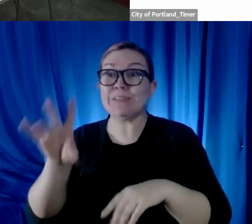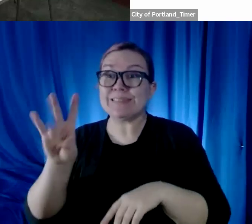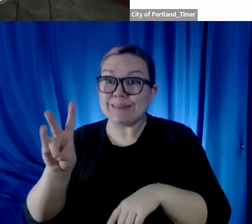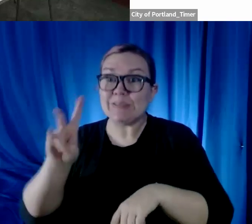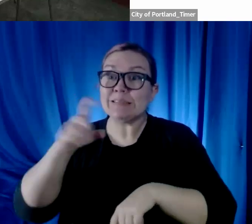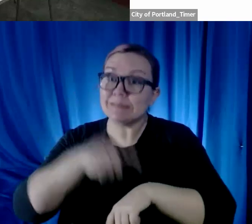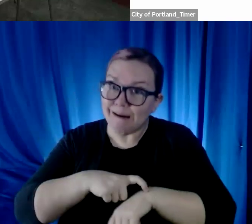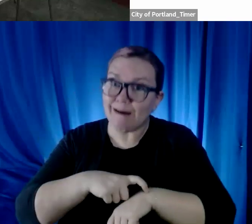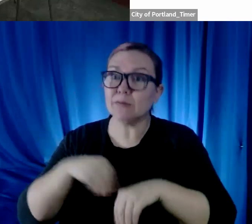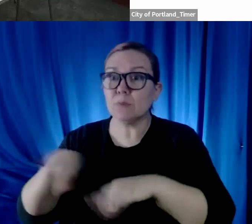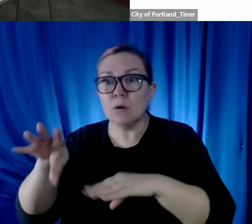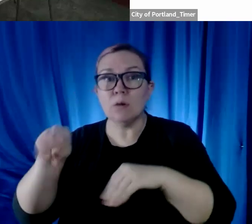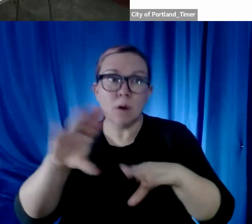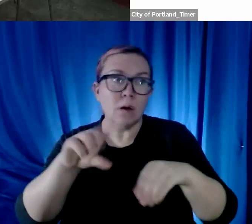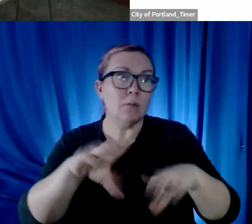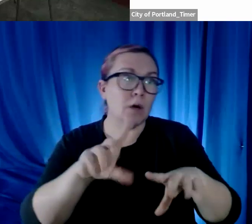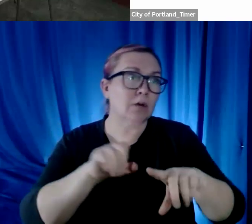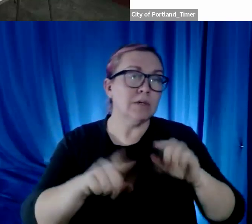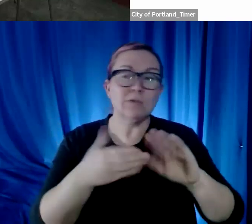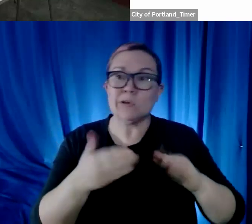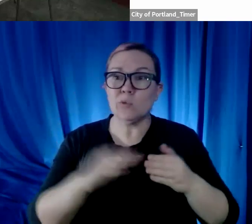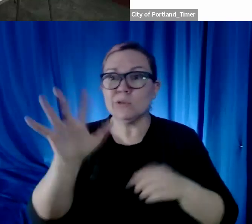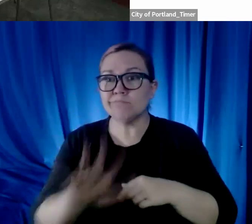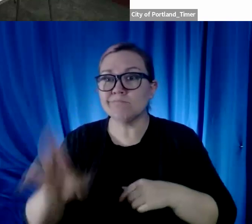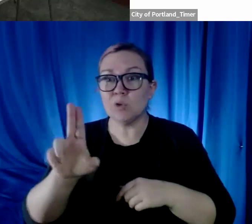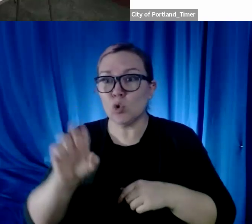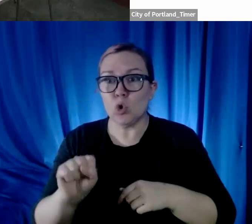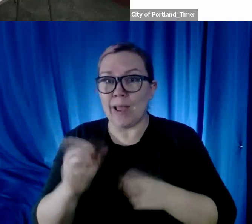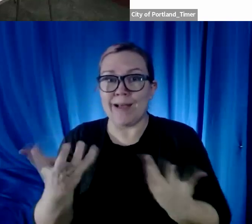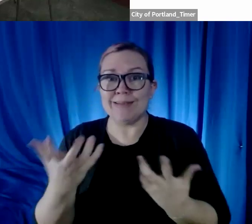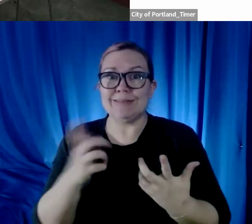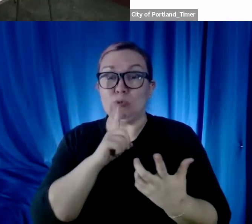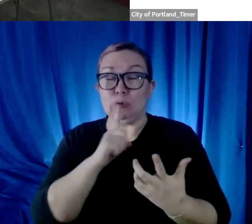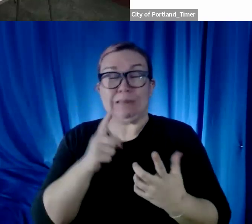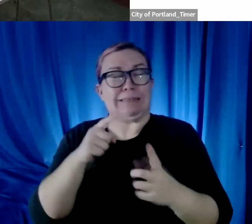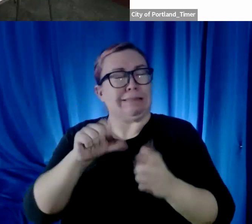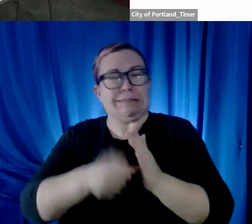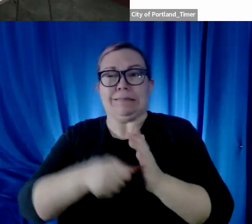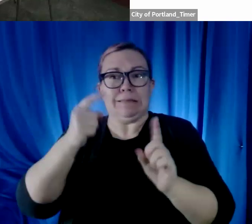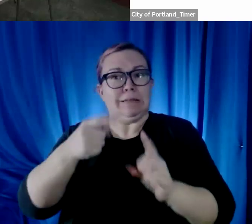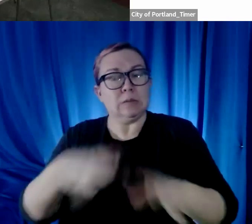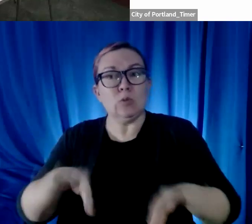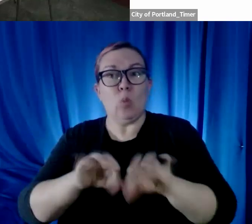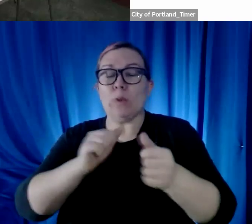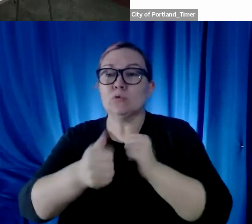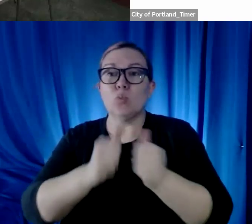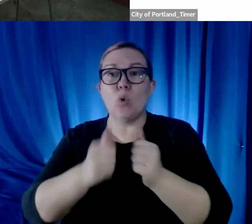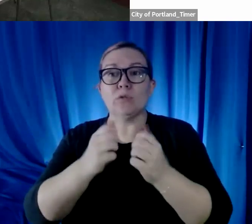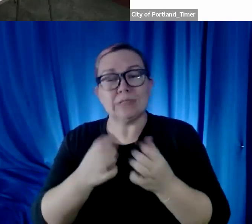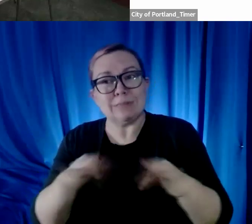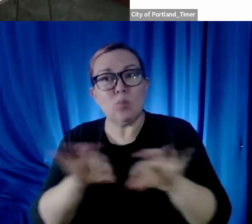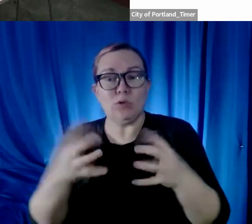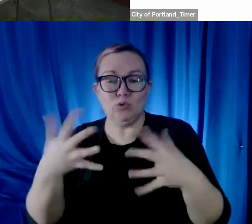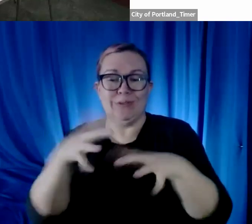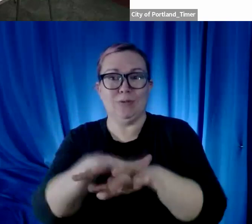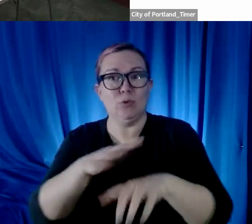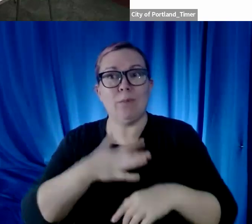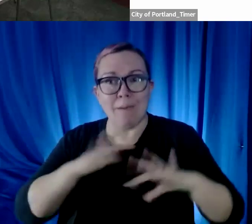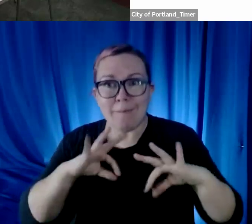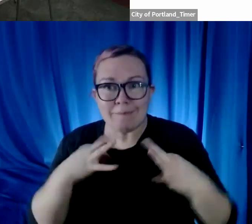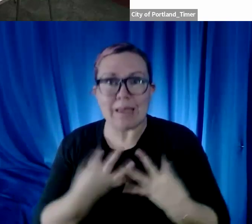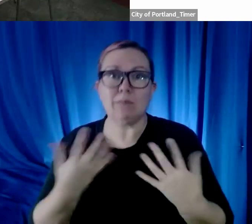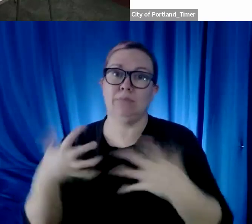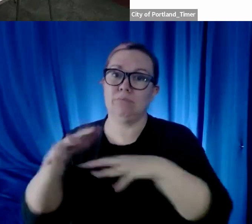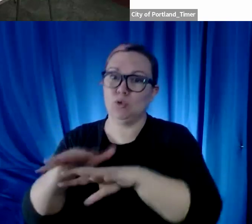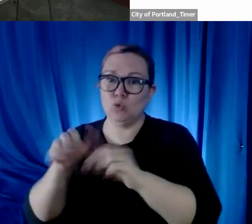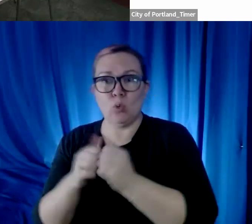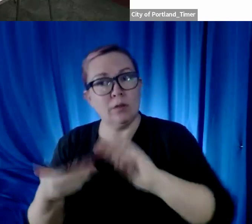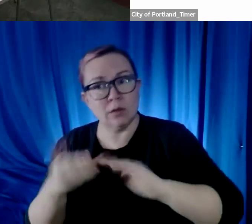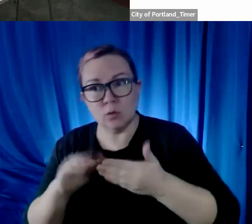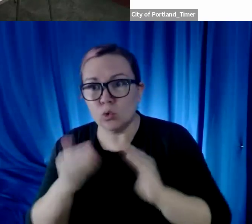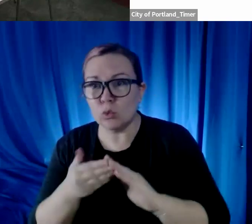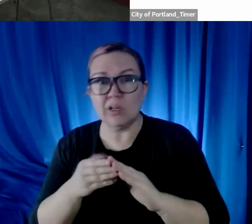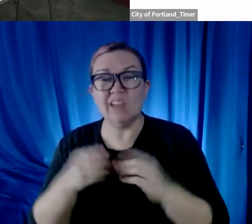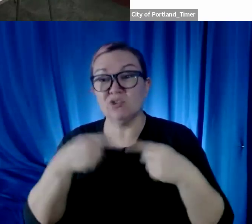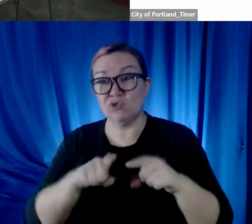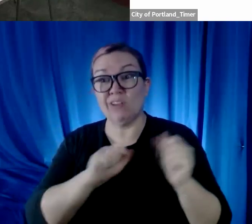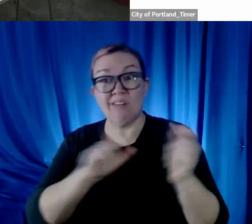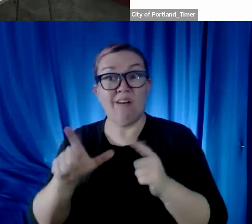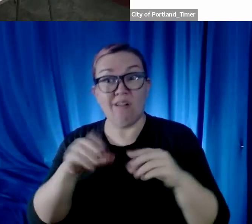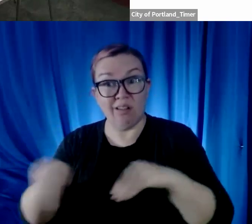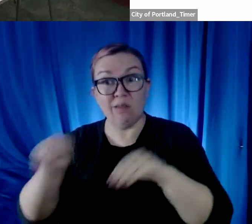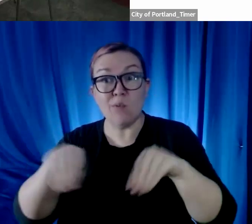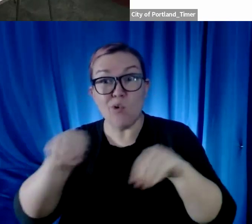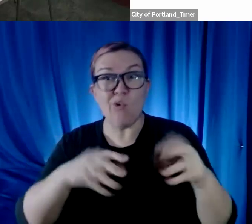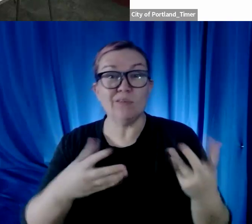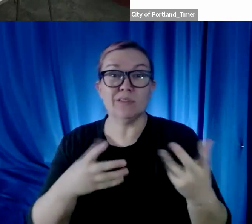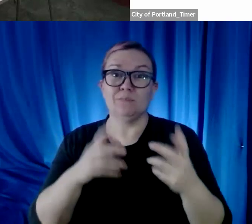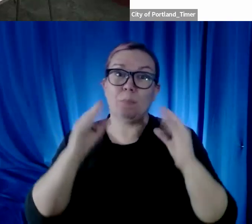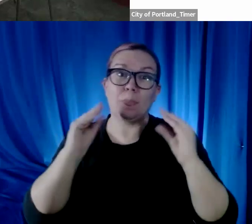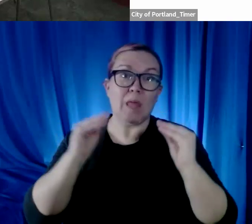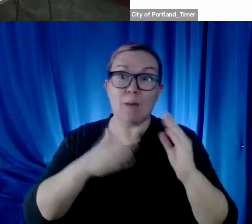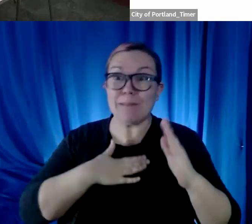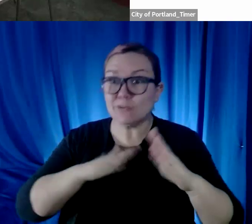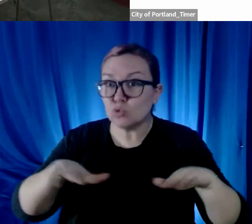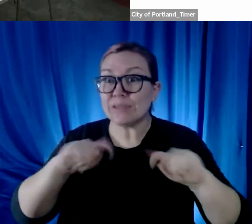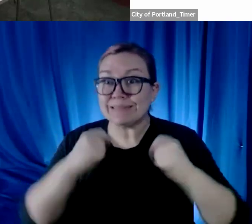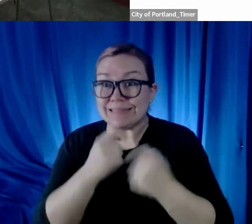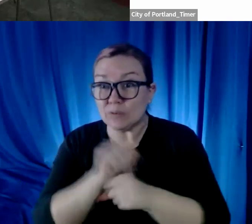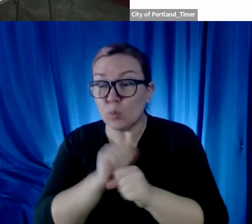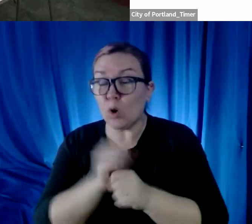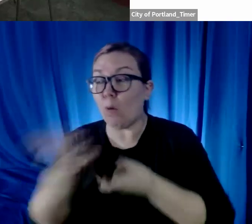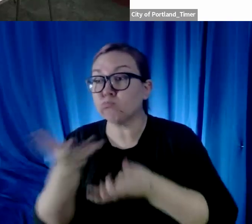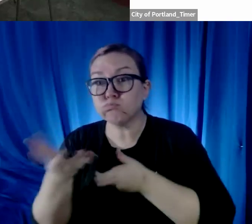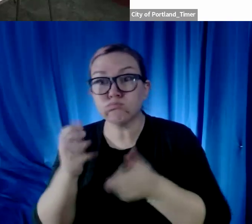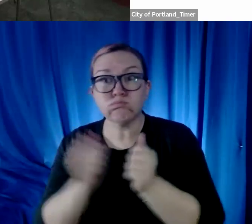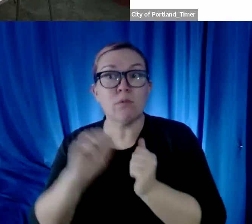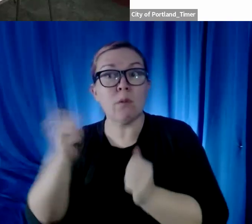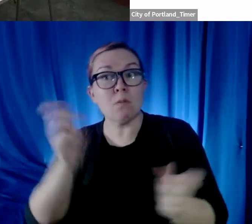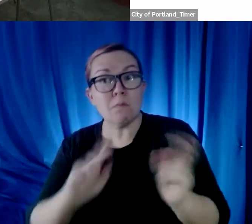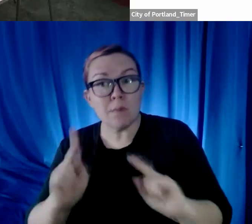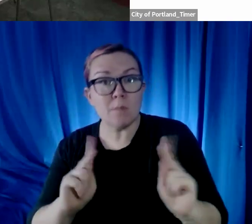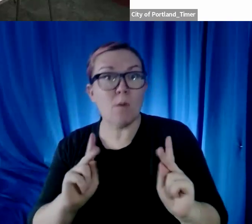Into different communities around the country. I can't tell you how important sports was in integrating my family and integrating with the community in all these moves. It taught my children teamwork and how to get along with others and gave them a lot of confidence.